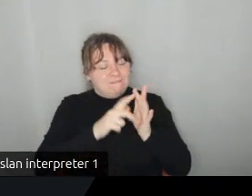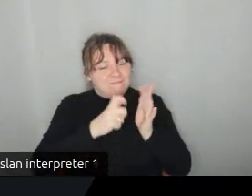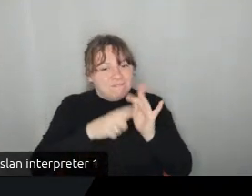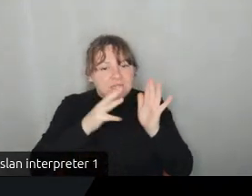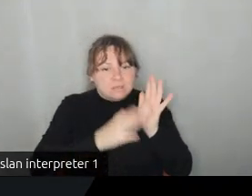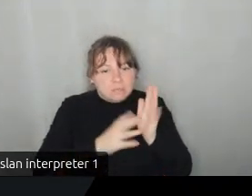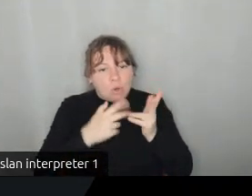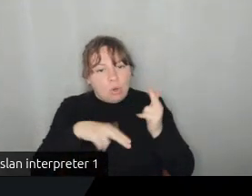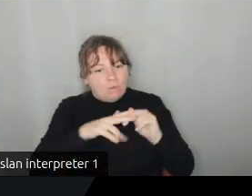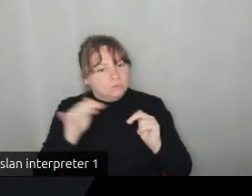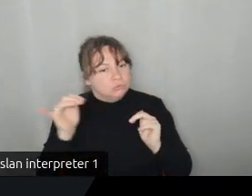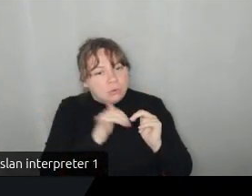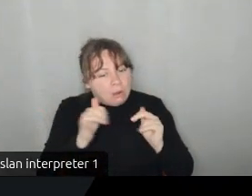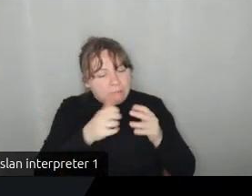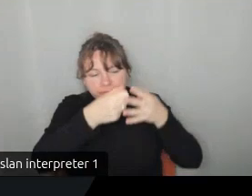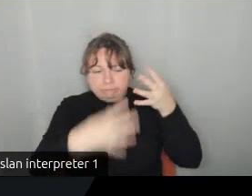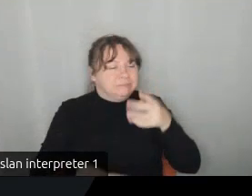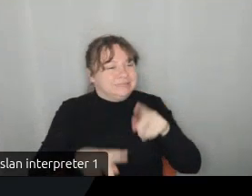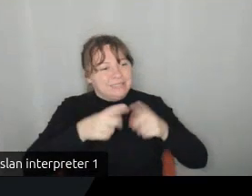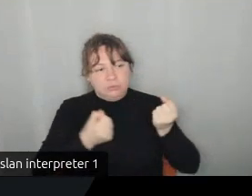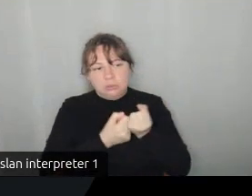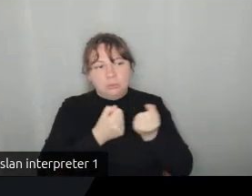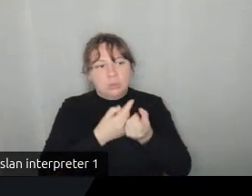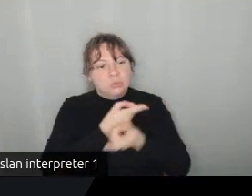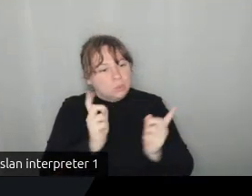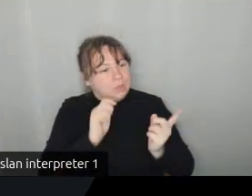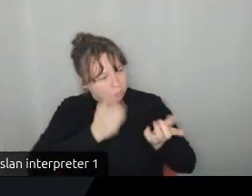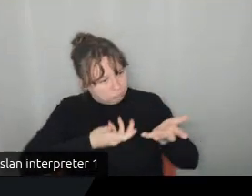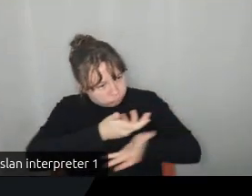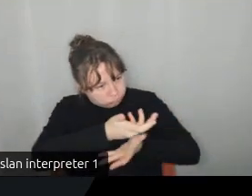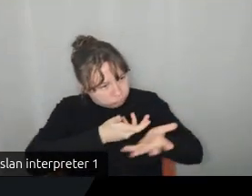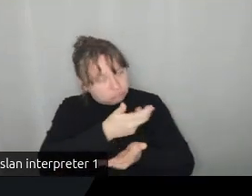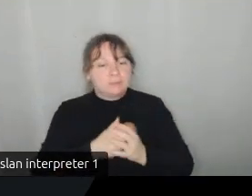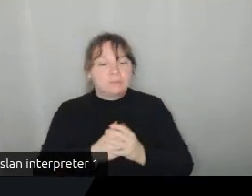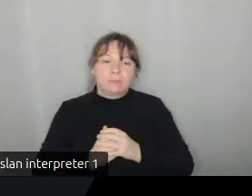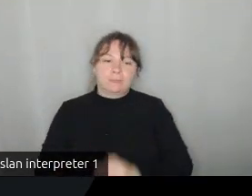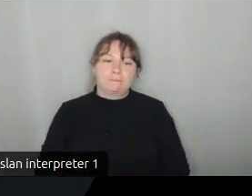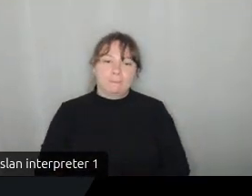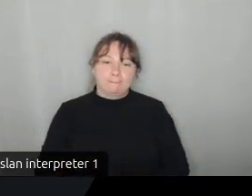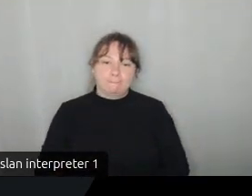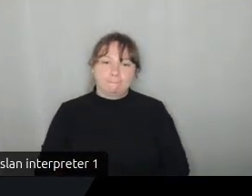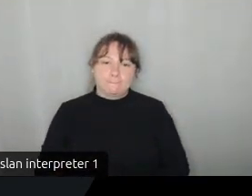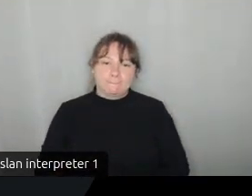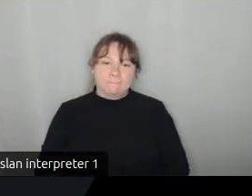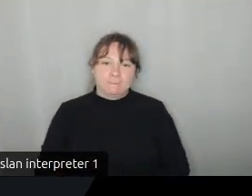Now um as I mentioned before these are a little bit parts about domestic violence court support